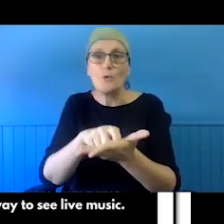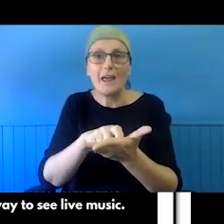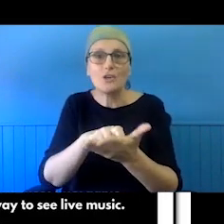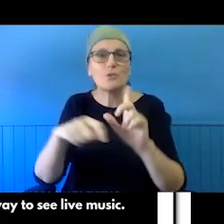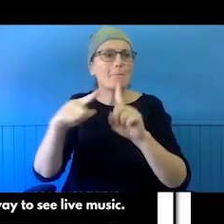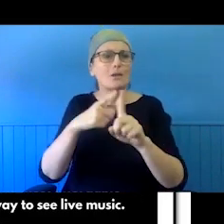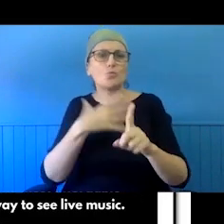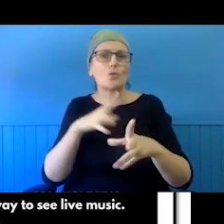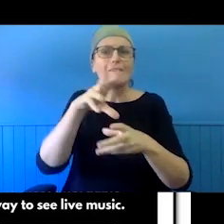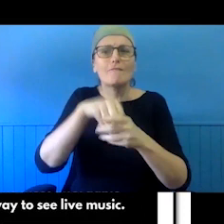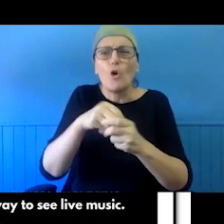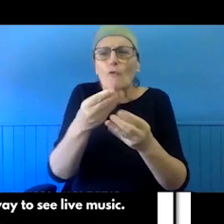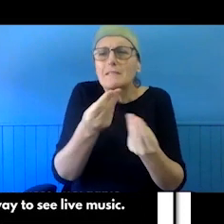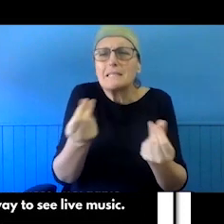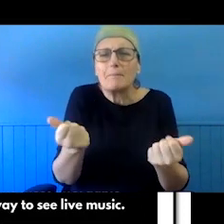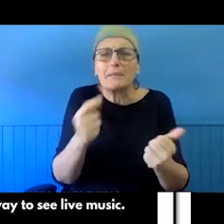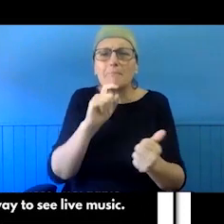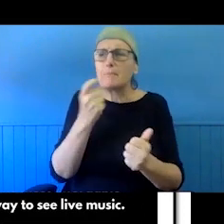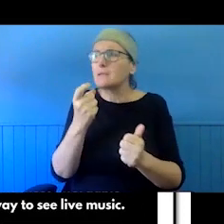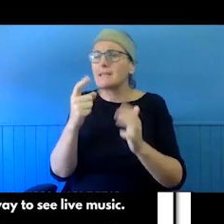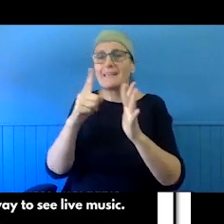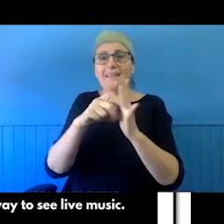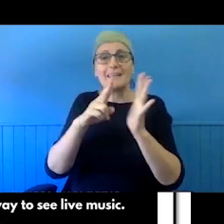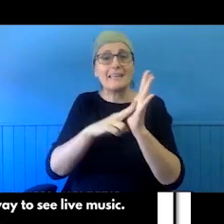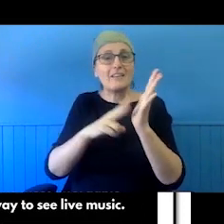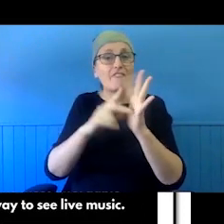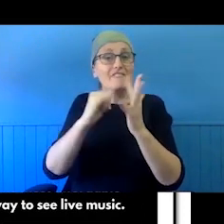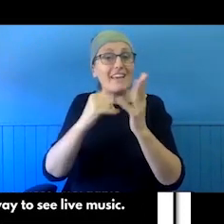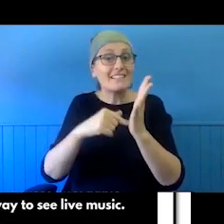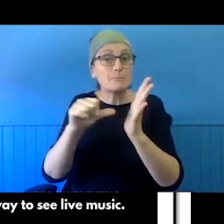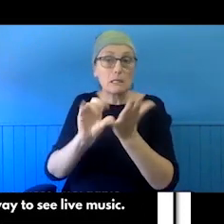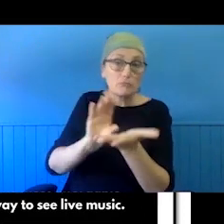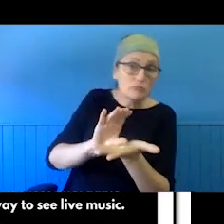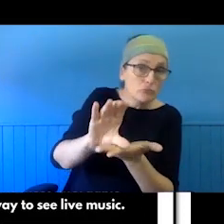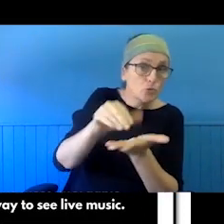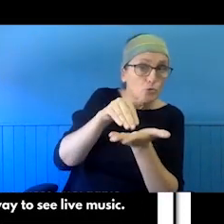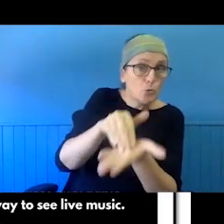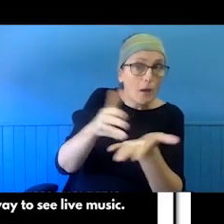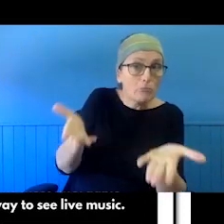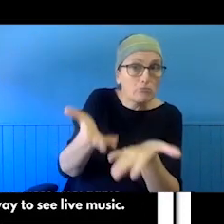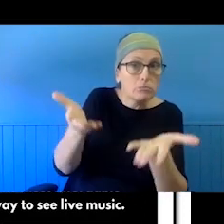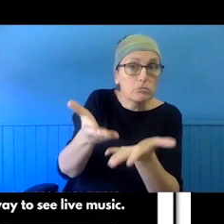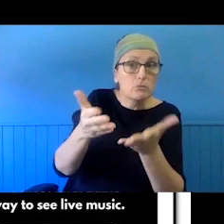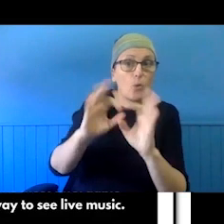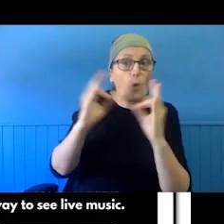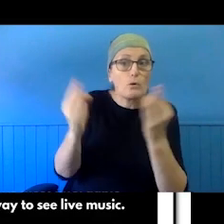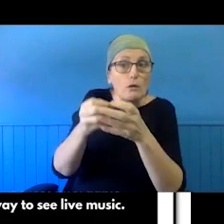invest their money to help grow that organisation as a small shareholder. And to give them the money to really sort of take things to the next